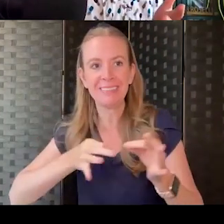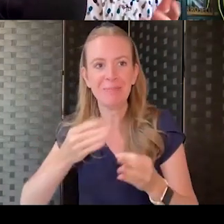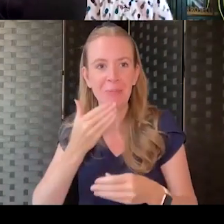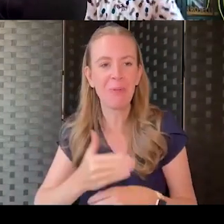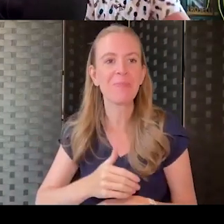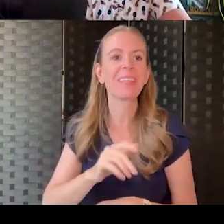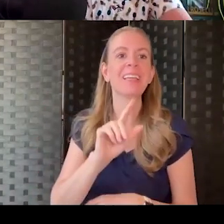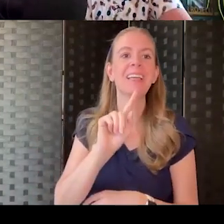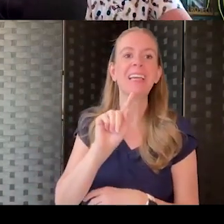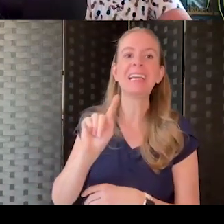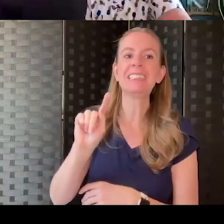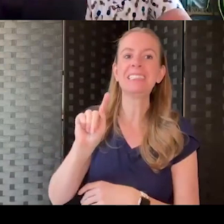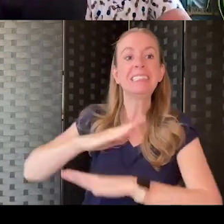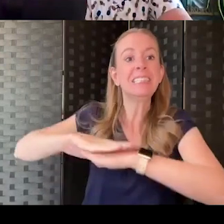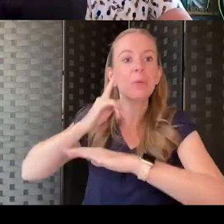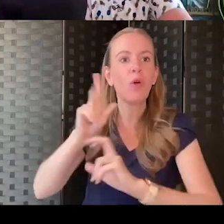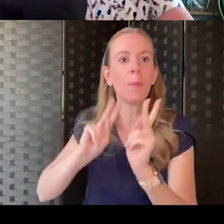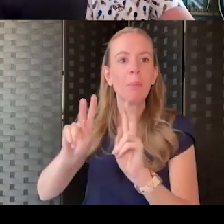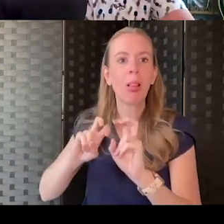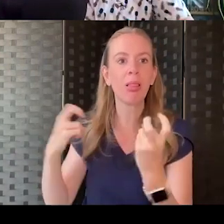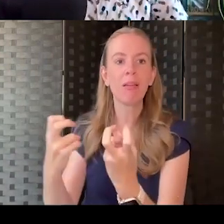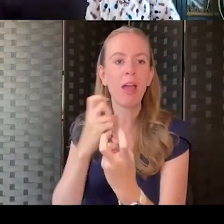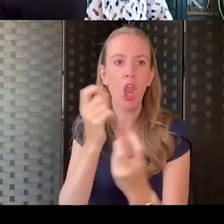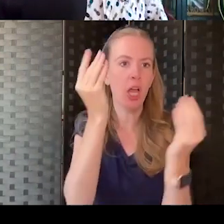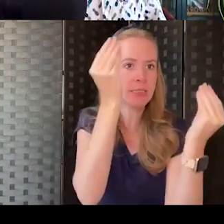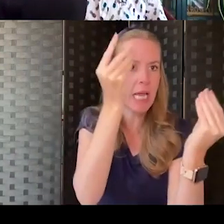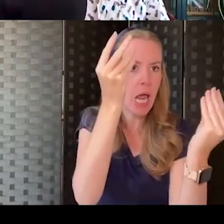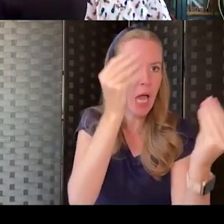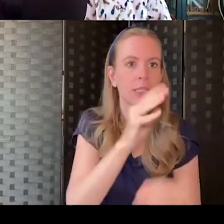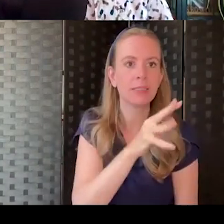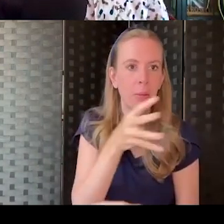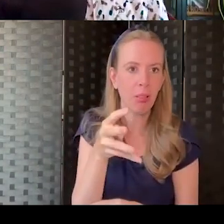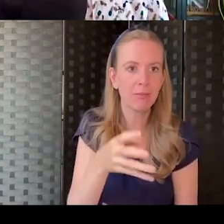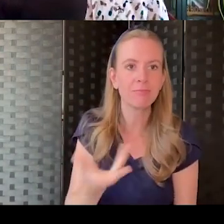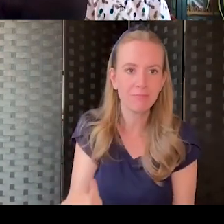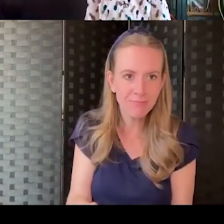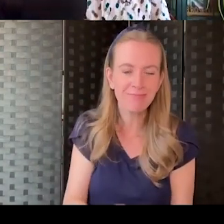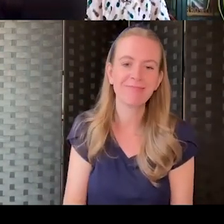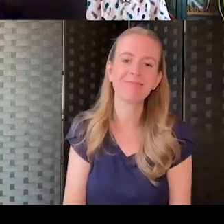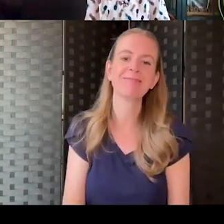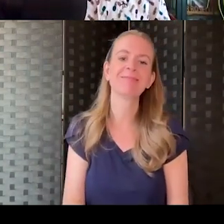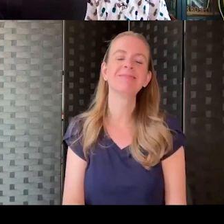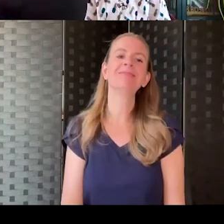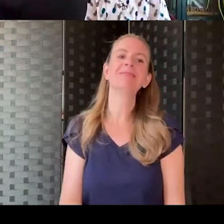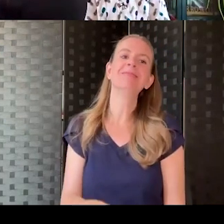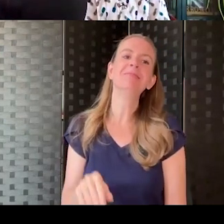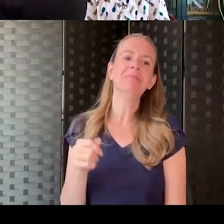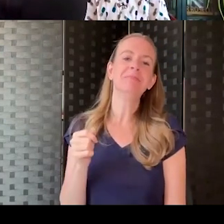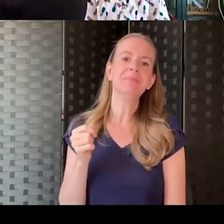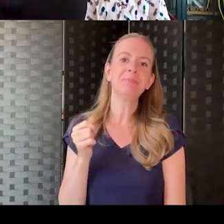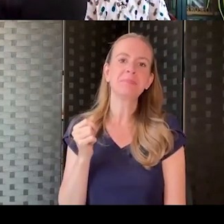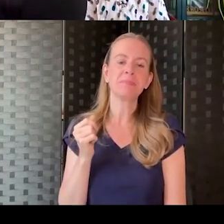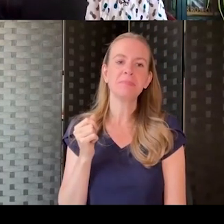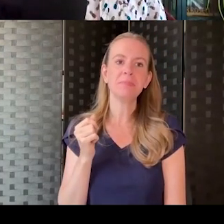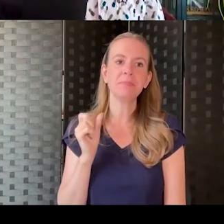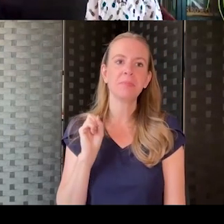that normal humans sit at. Not for data. Rousing start, me. There we go.